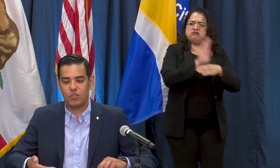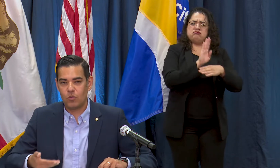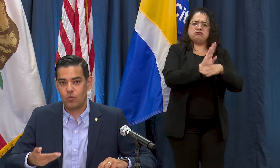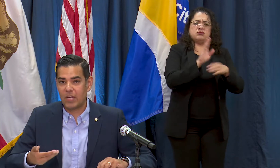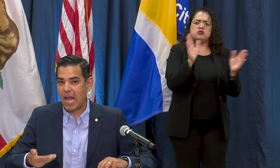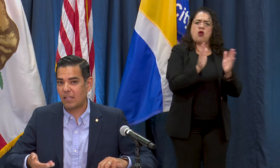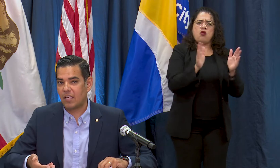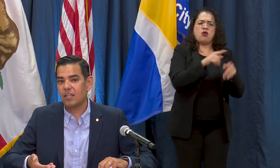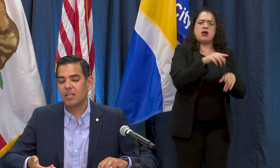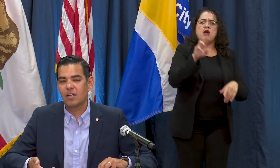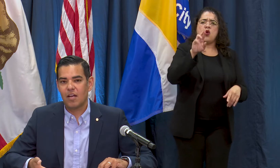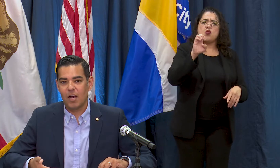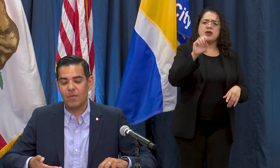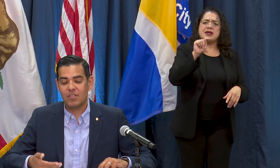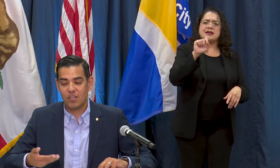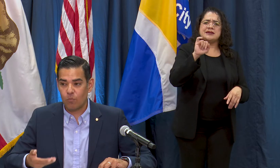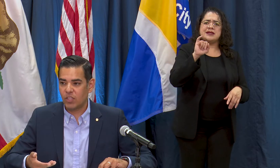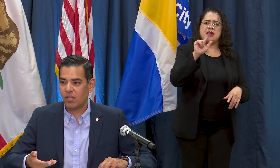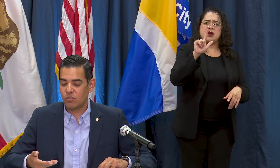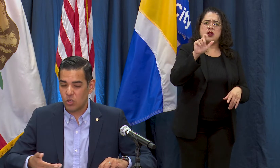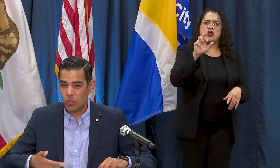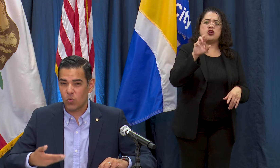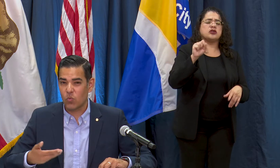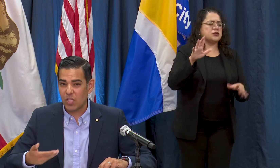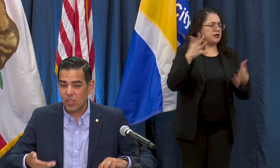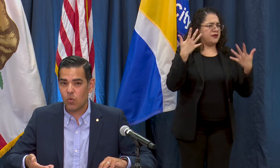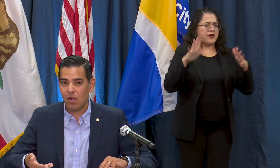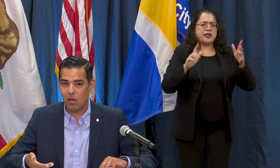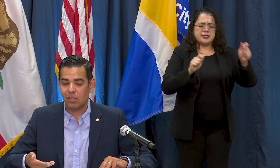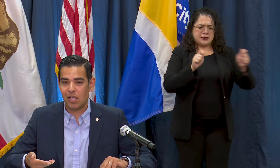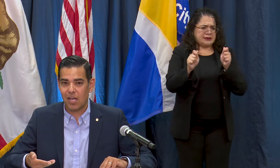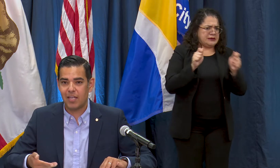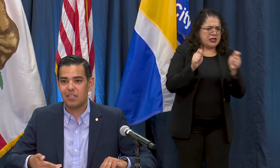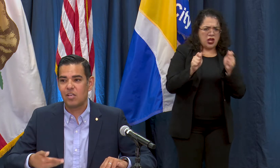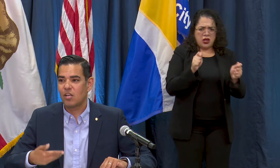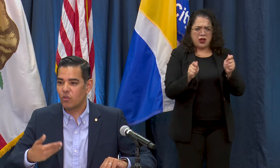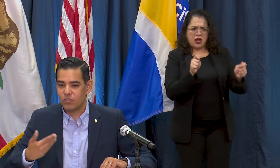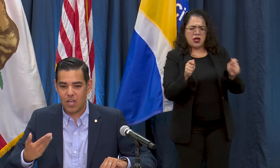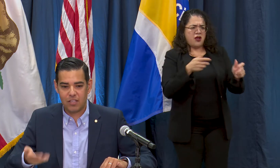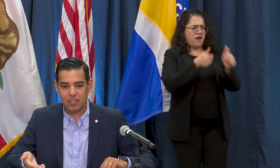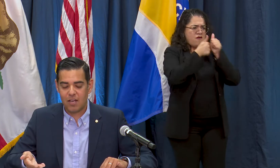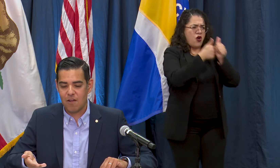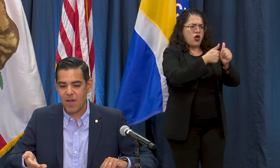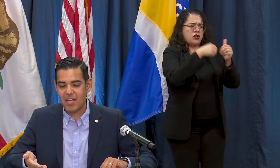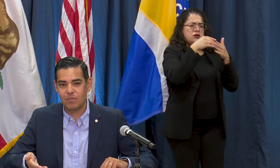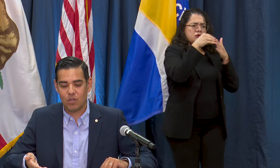reality. Some retailers are doing really well online. They're selling items on